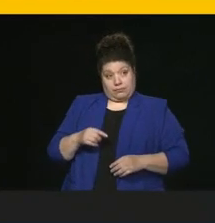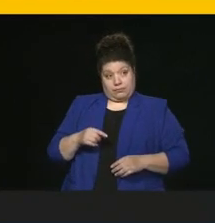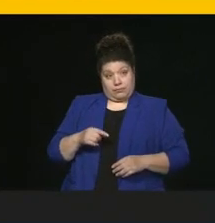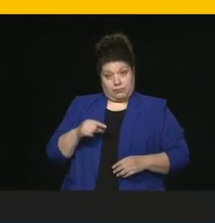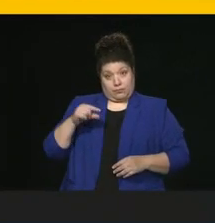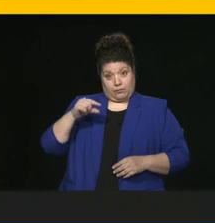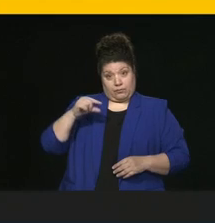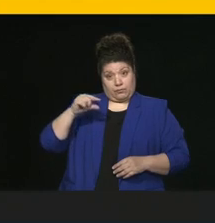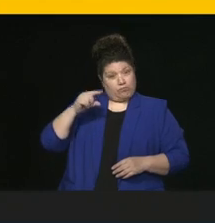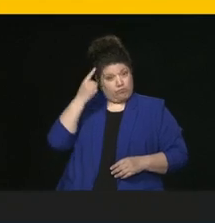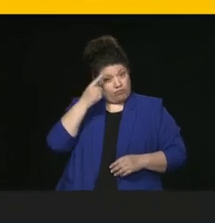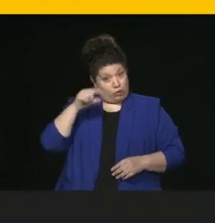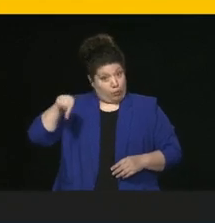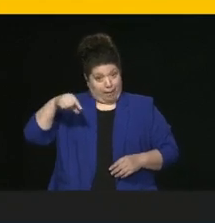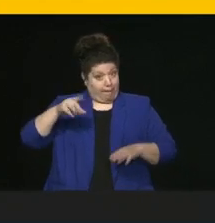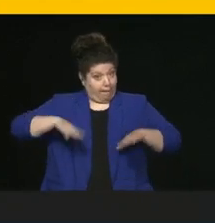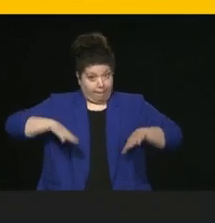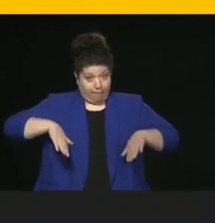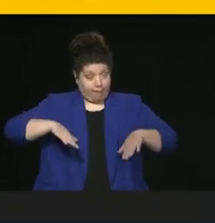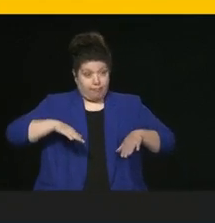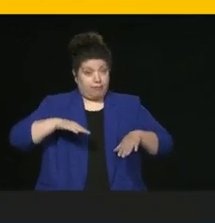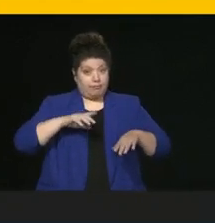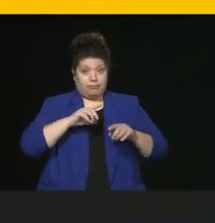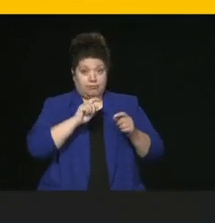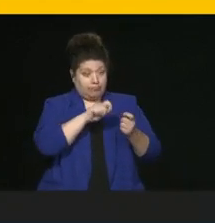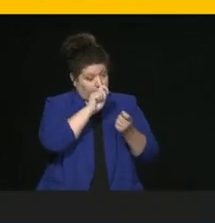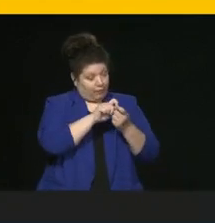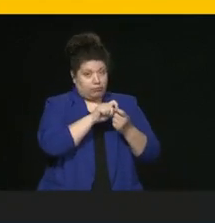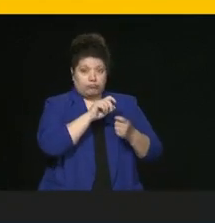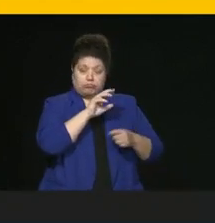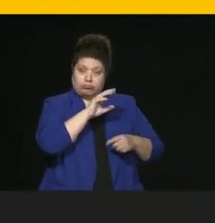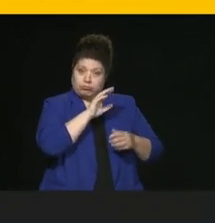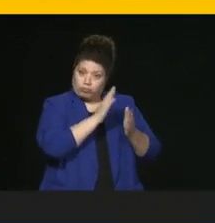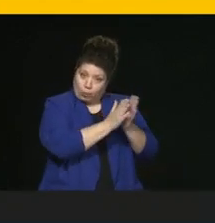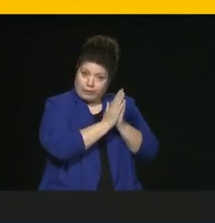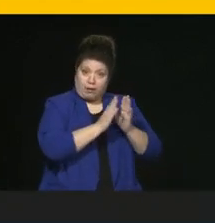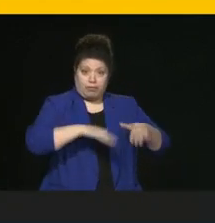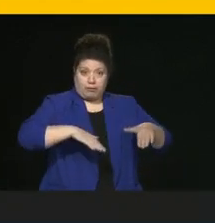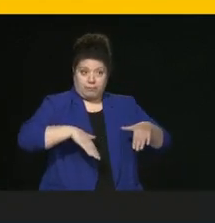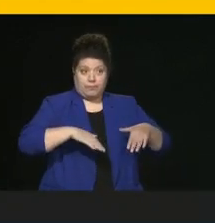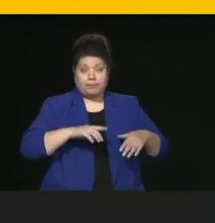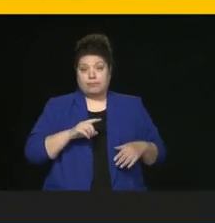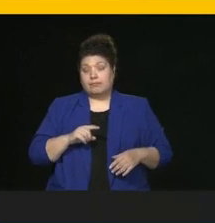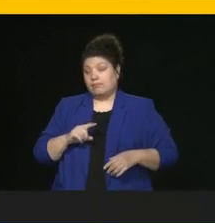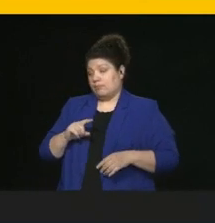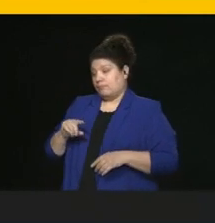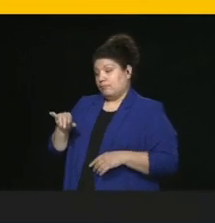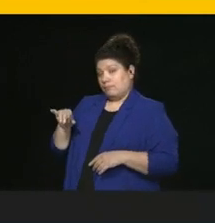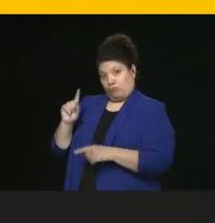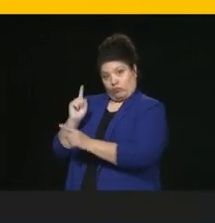SO IS IT THE CASE THAT QUÉBEC HAS NOT SPECIFICALLY MADE A REQUEST? ANSWER. MINISTER DUCLOS.